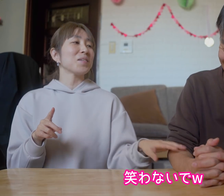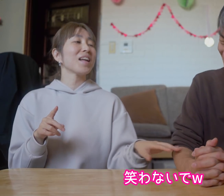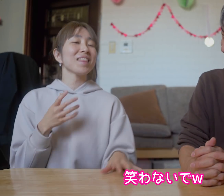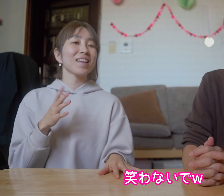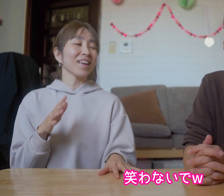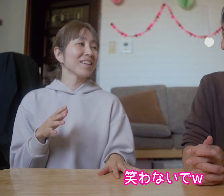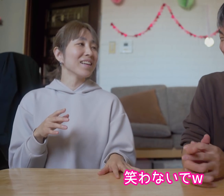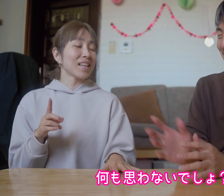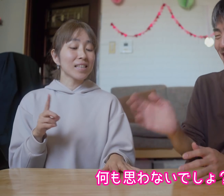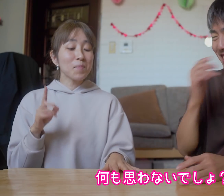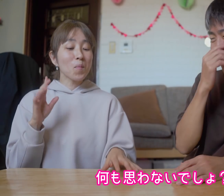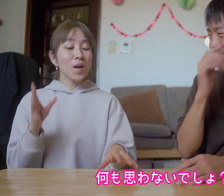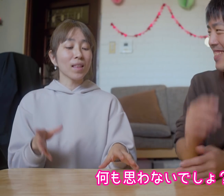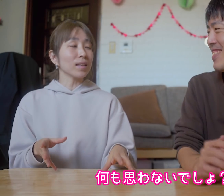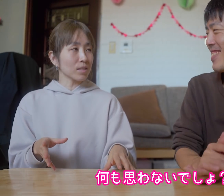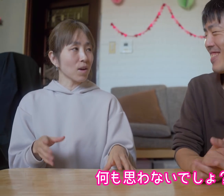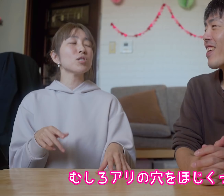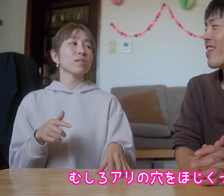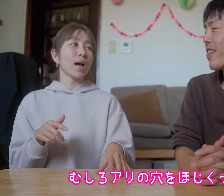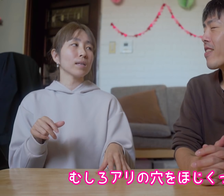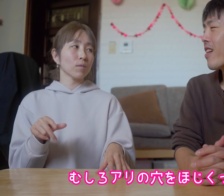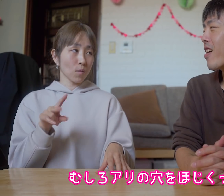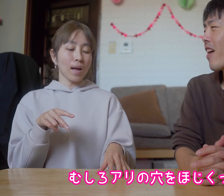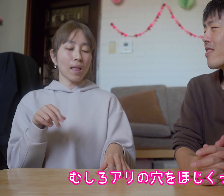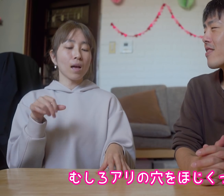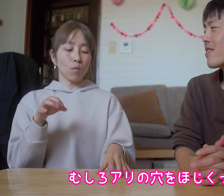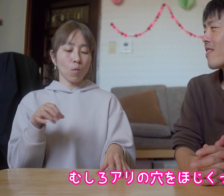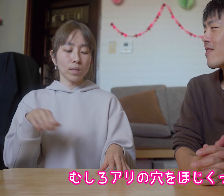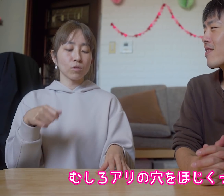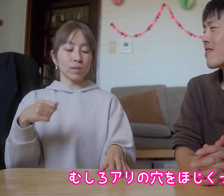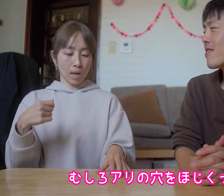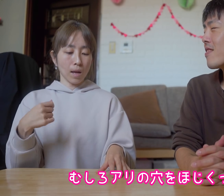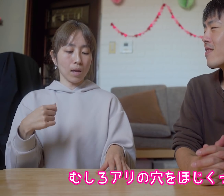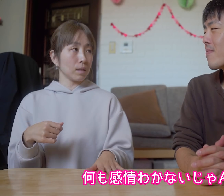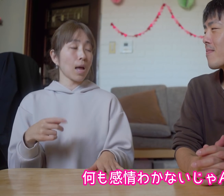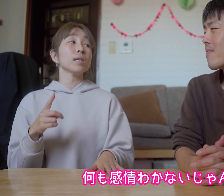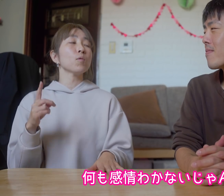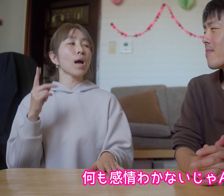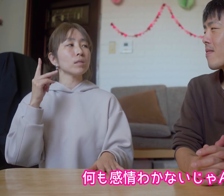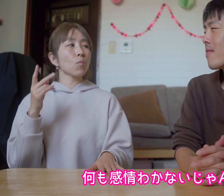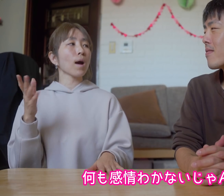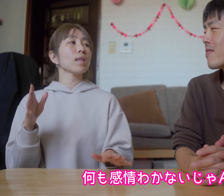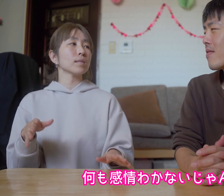Don't laugh. I don't think anything of it. When you pick at an ant's hole and not feel anything, right?